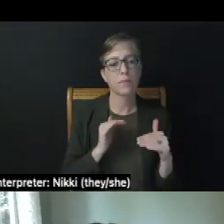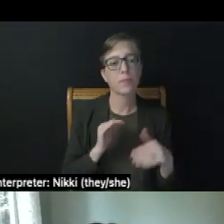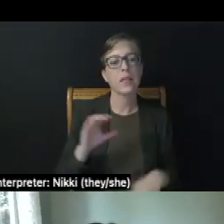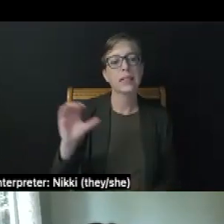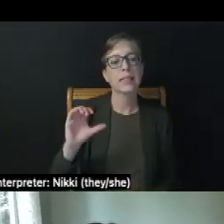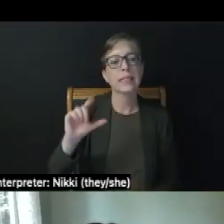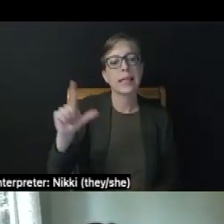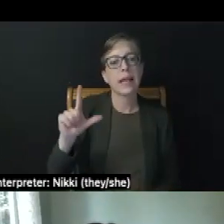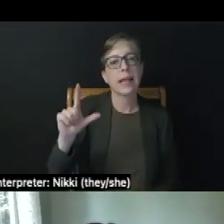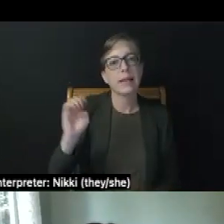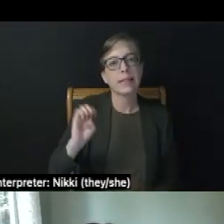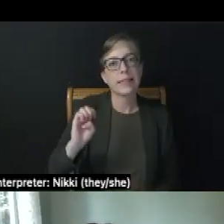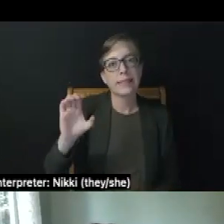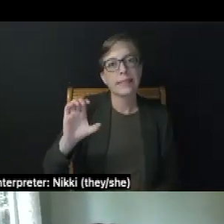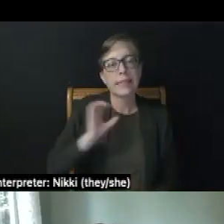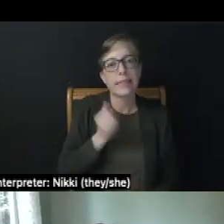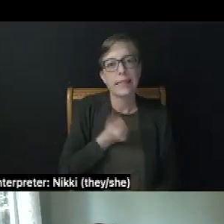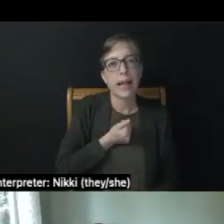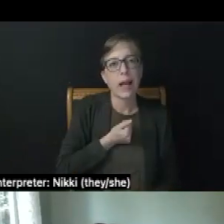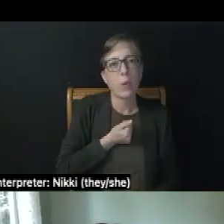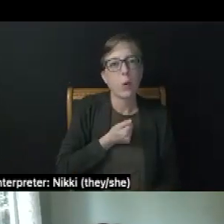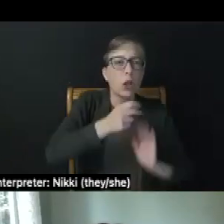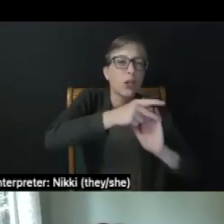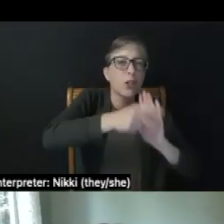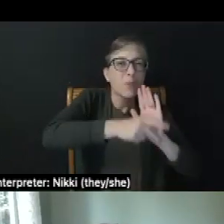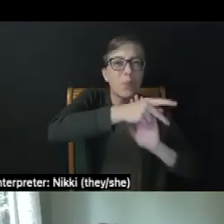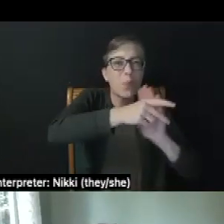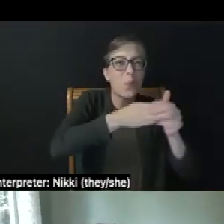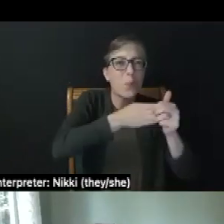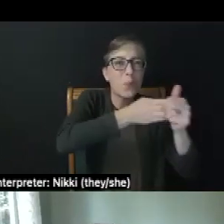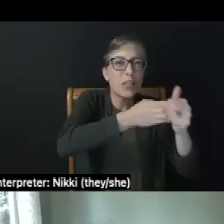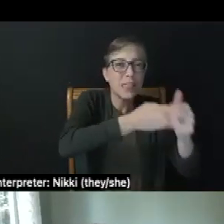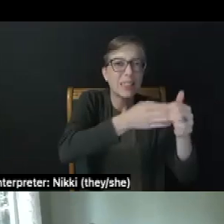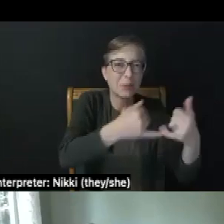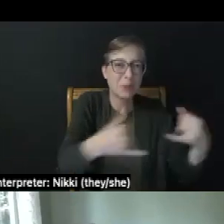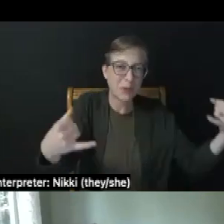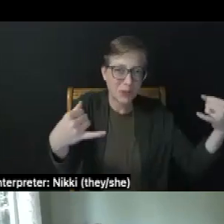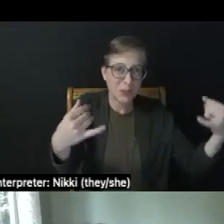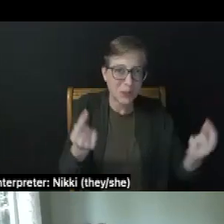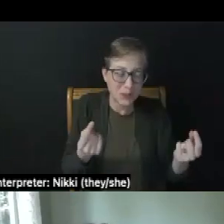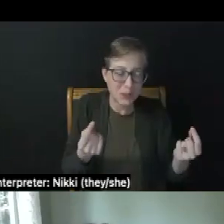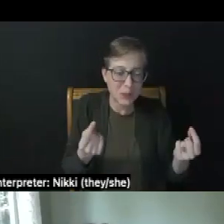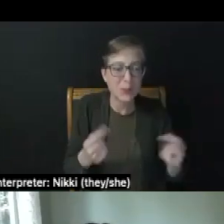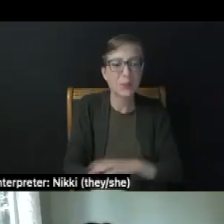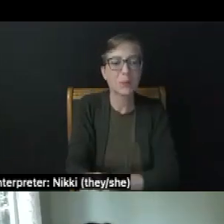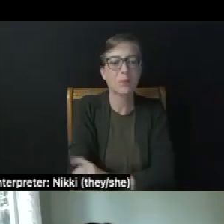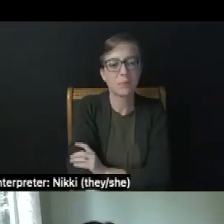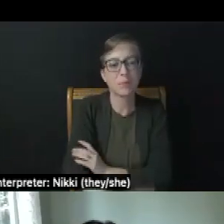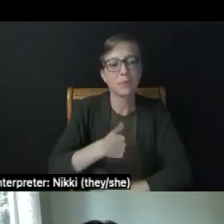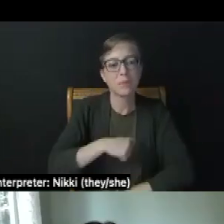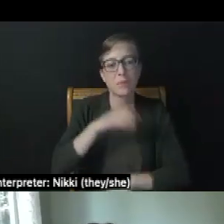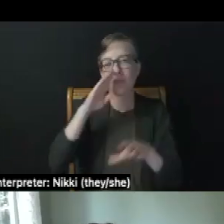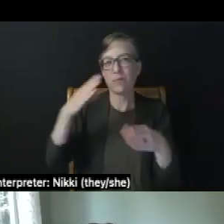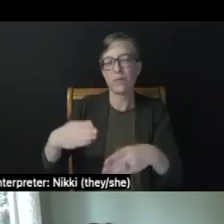are really rooted and centered around the experiences, needs, and realities of